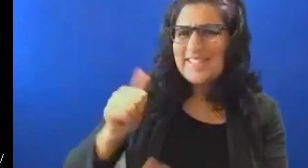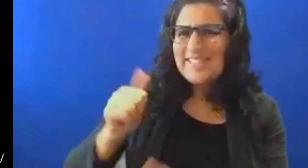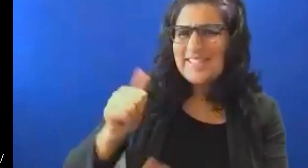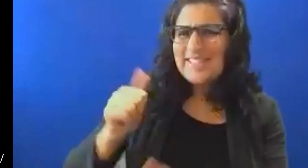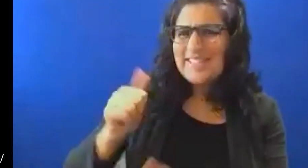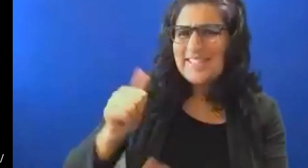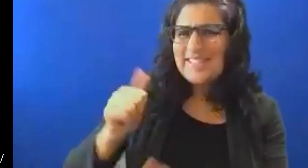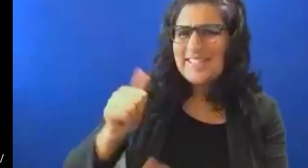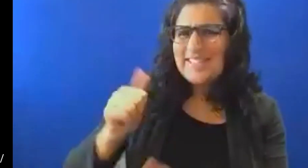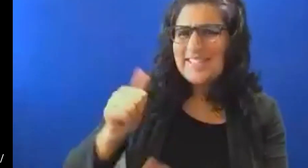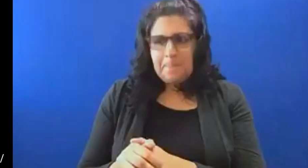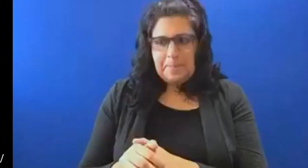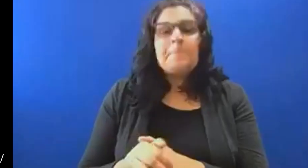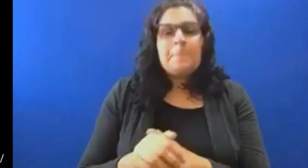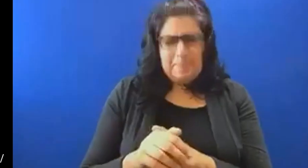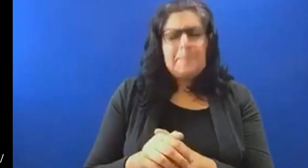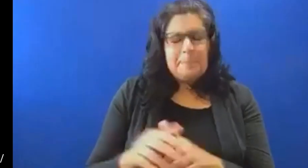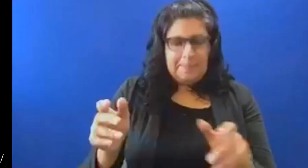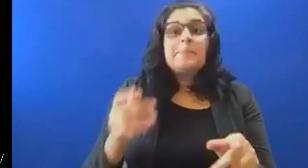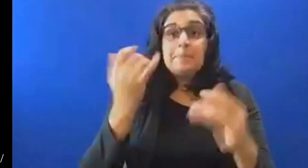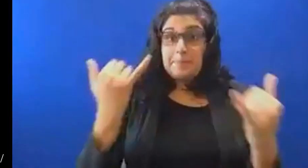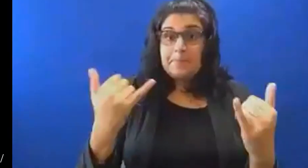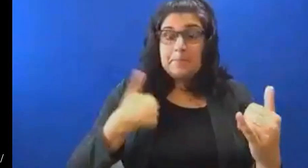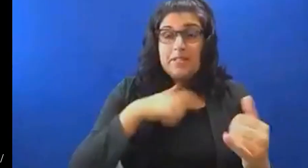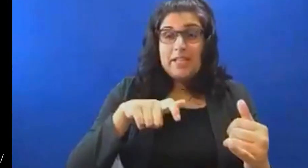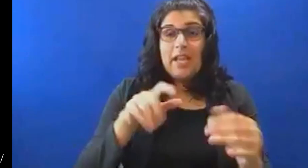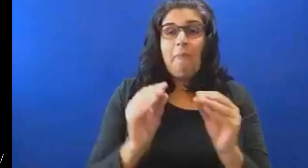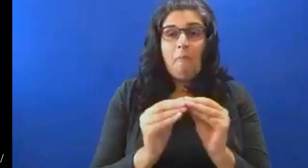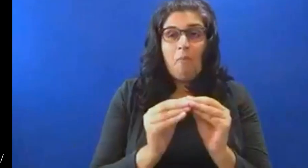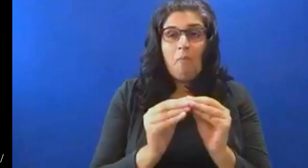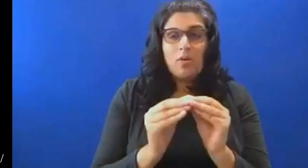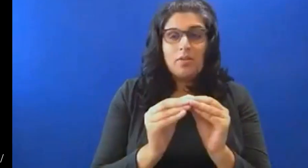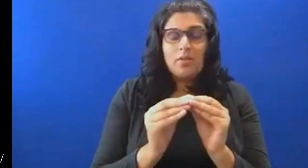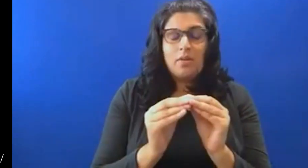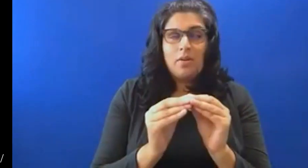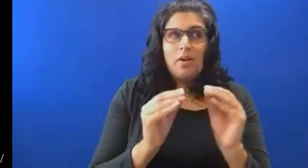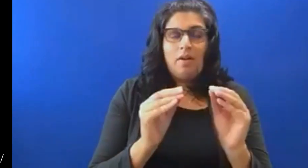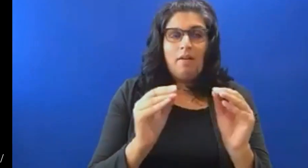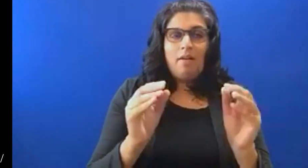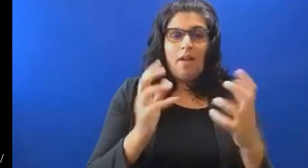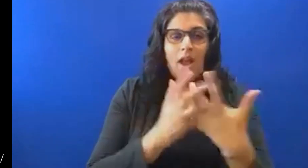Right now, I think that we mean more towards the mindset that accommodations are an undue